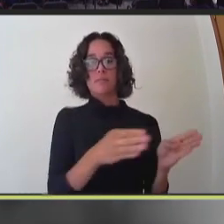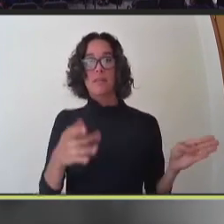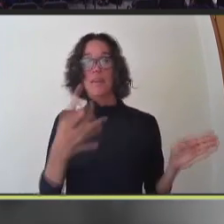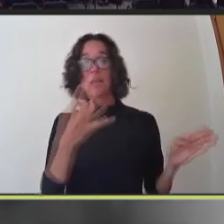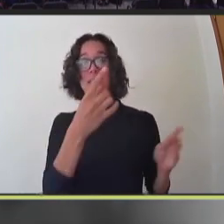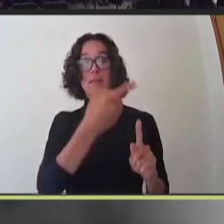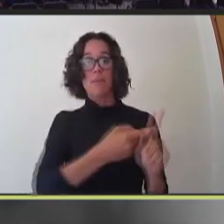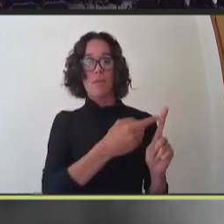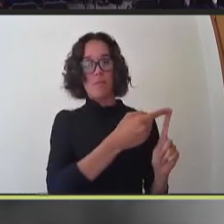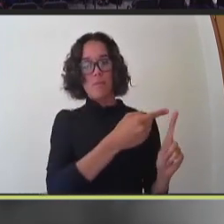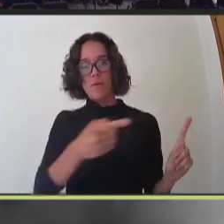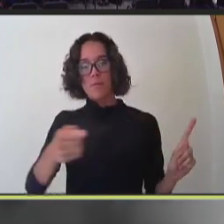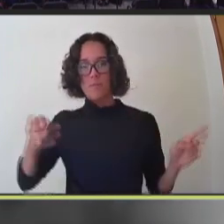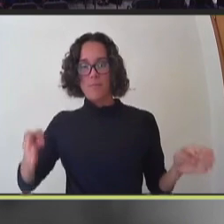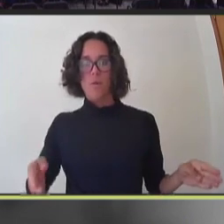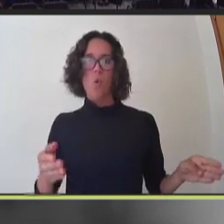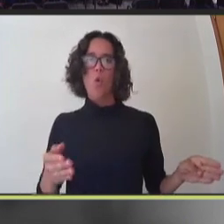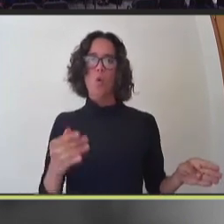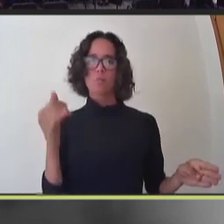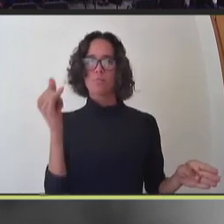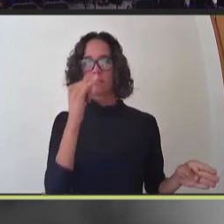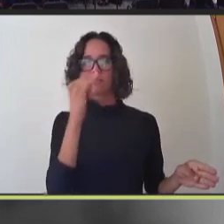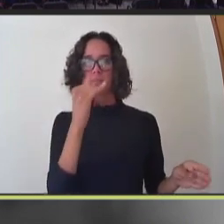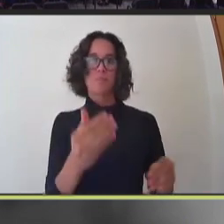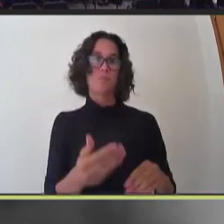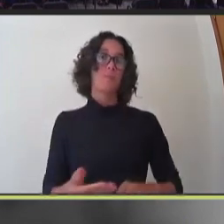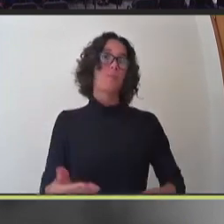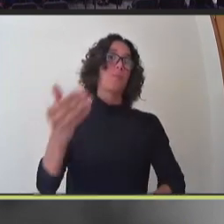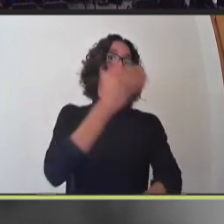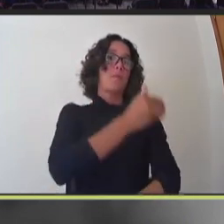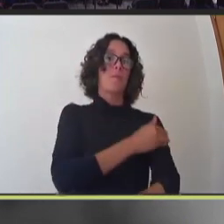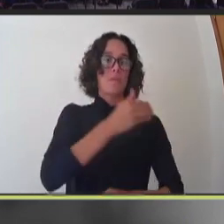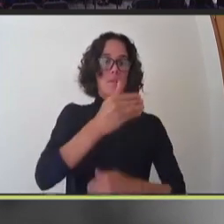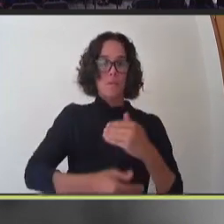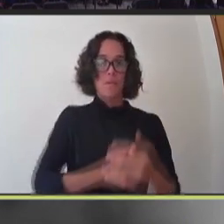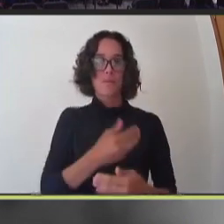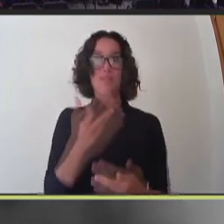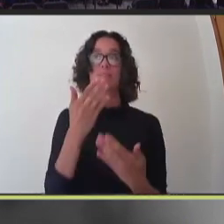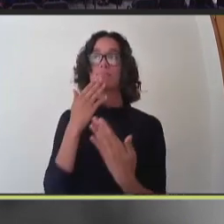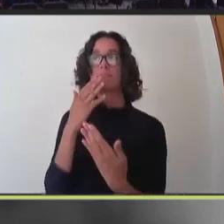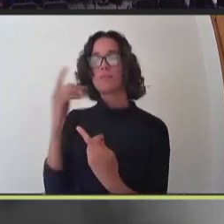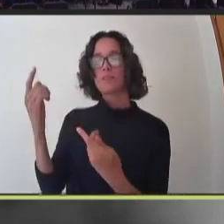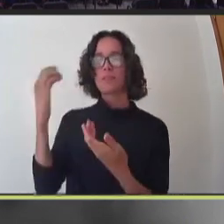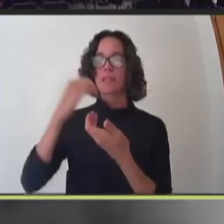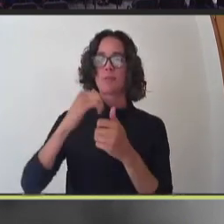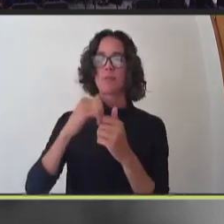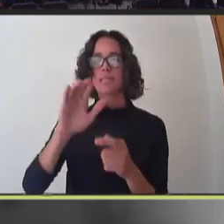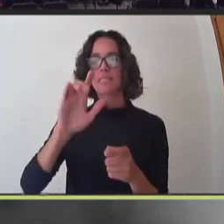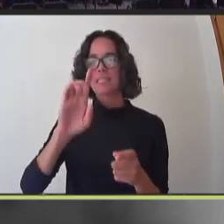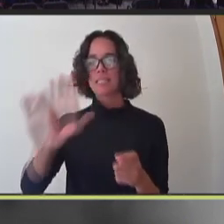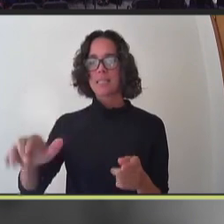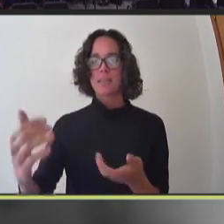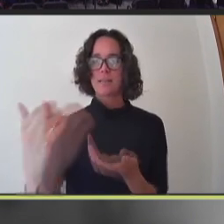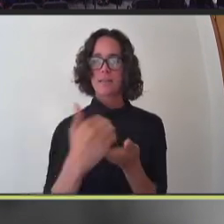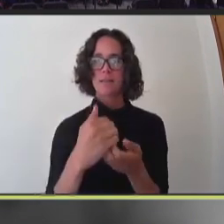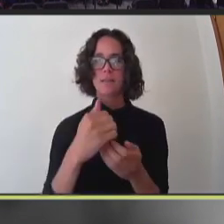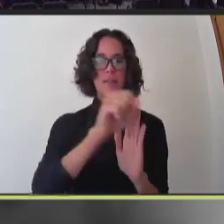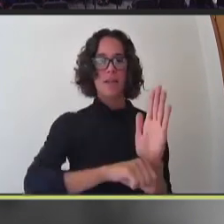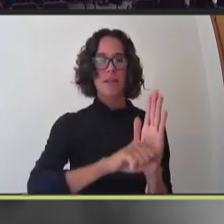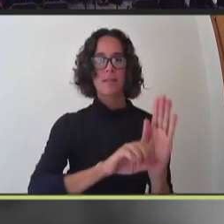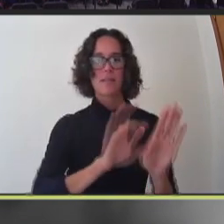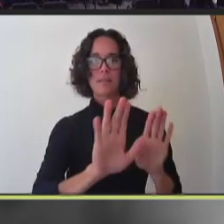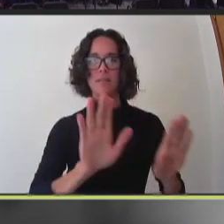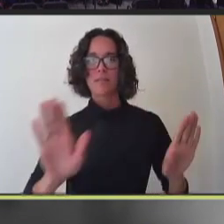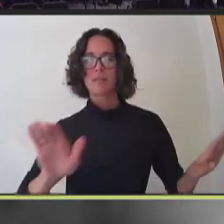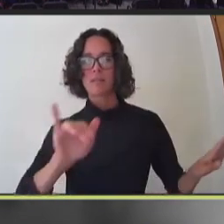progress, thanks to the collaborations with the CDC and the state IISs. Next slide.